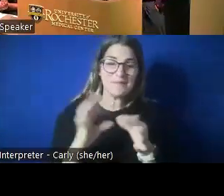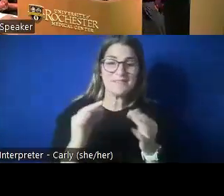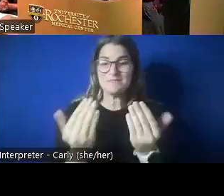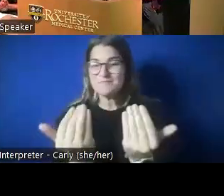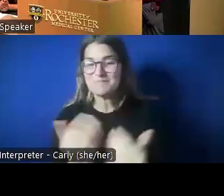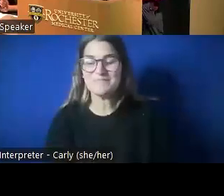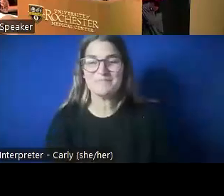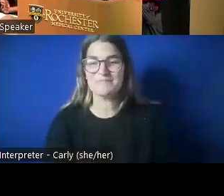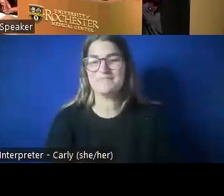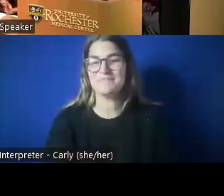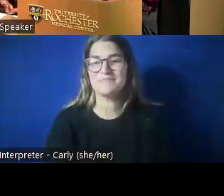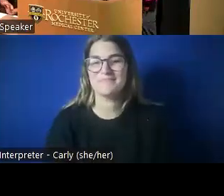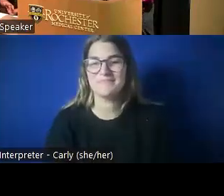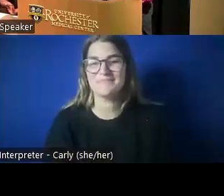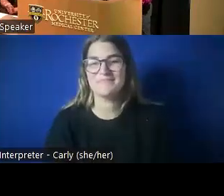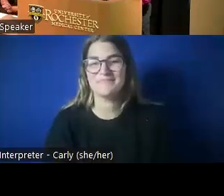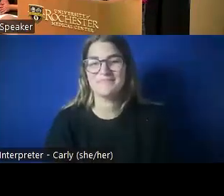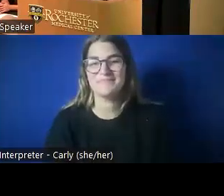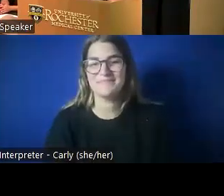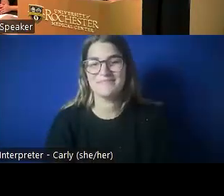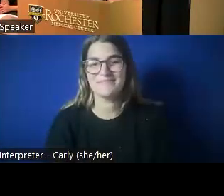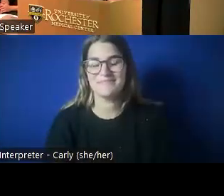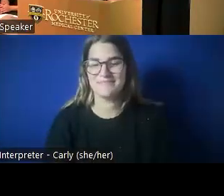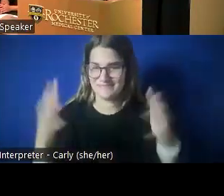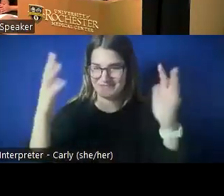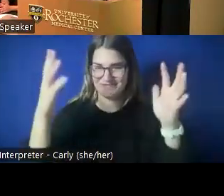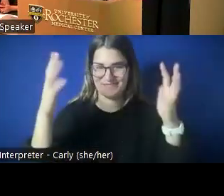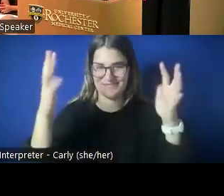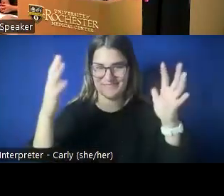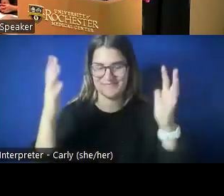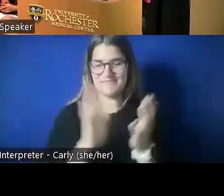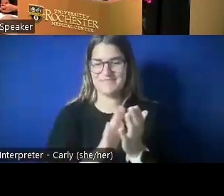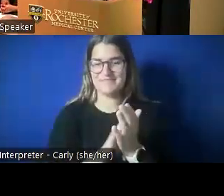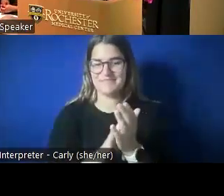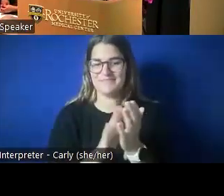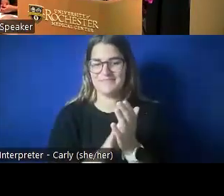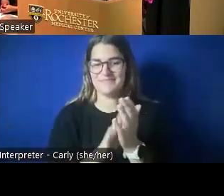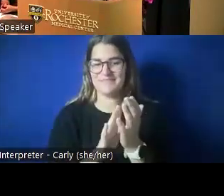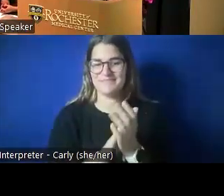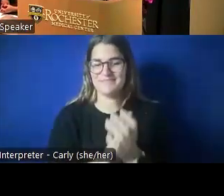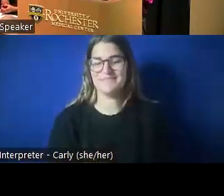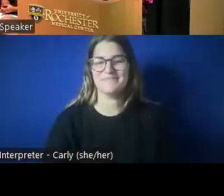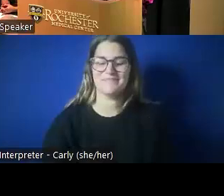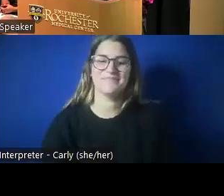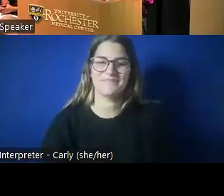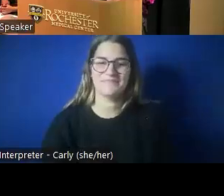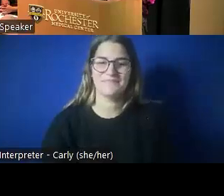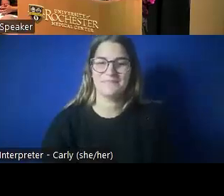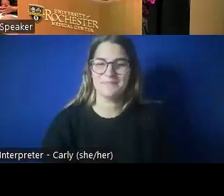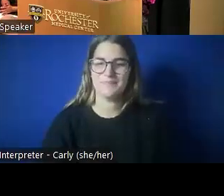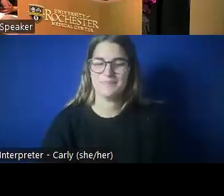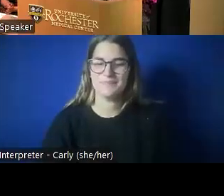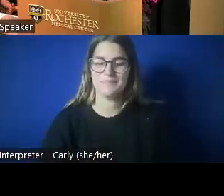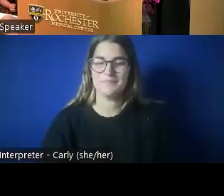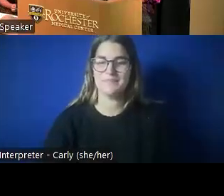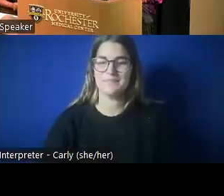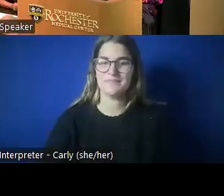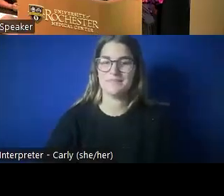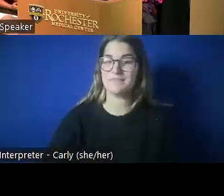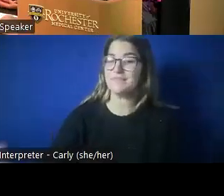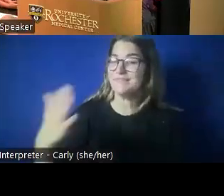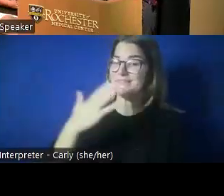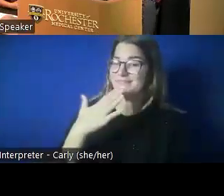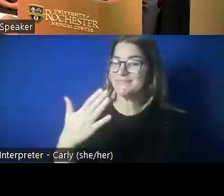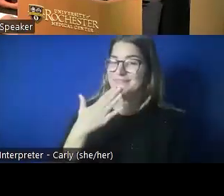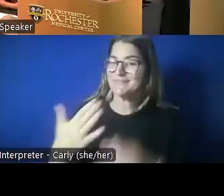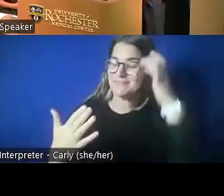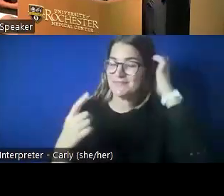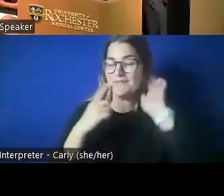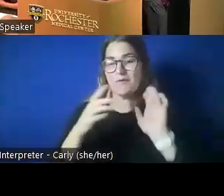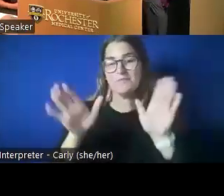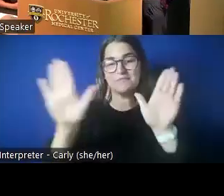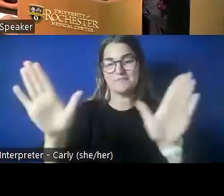feedback thank you everybody for a great presentation that I think both shows